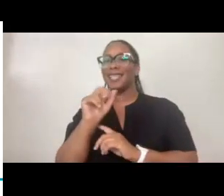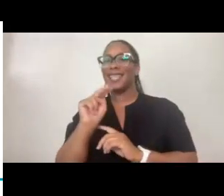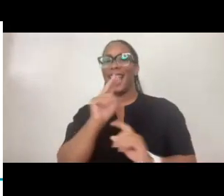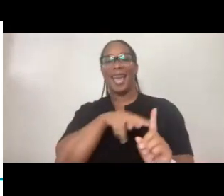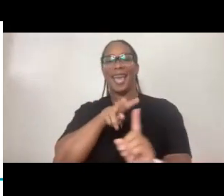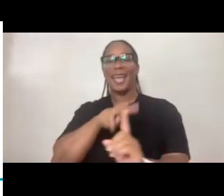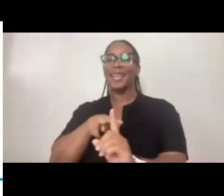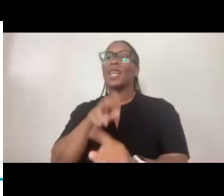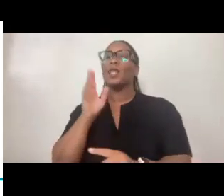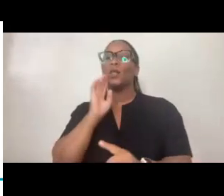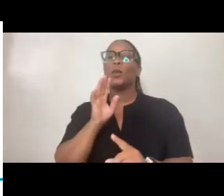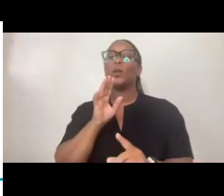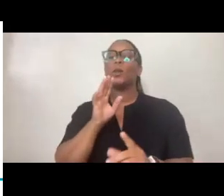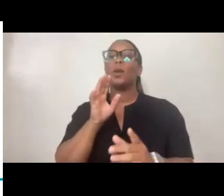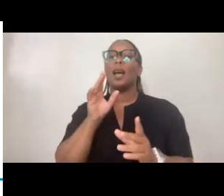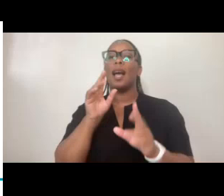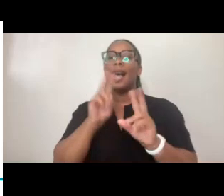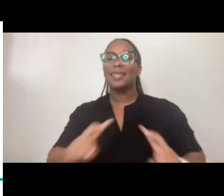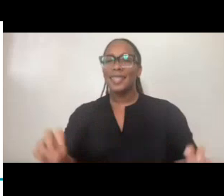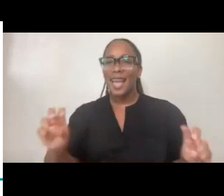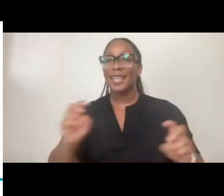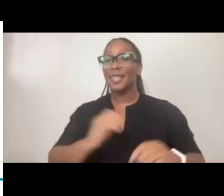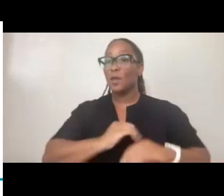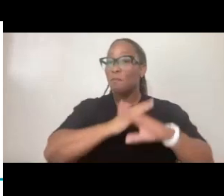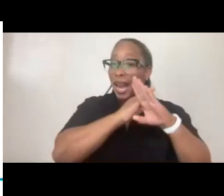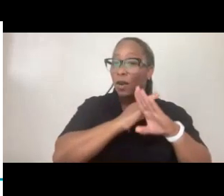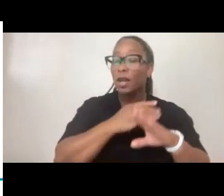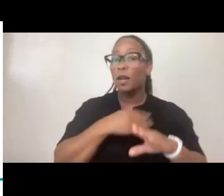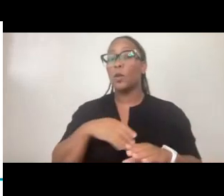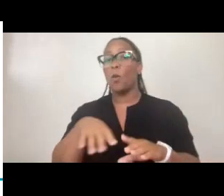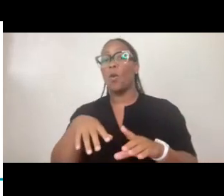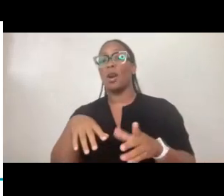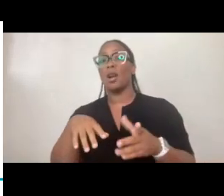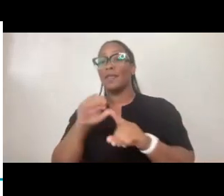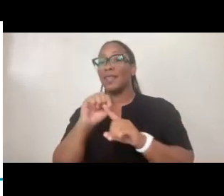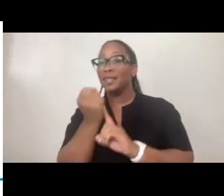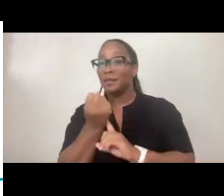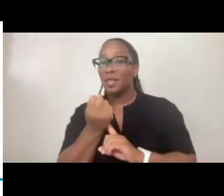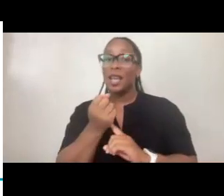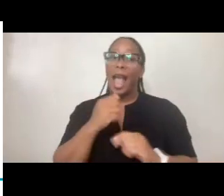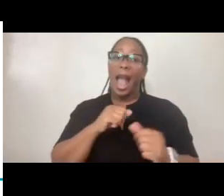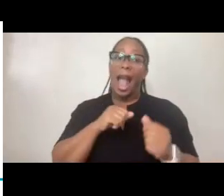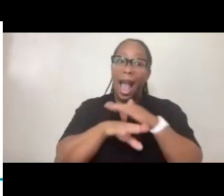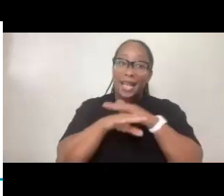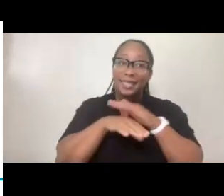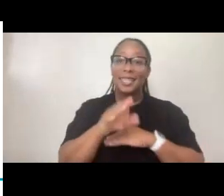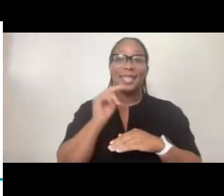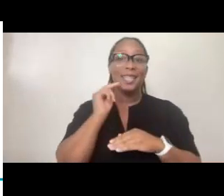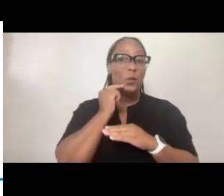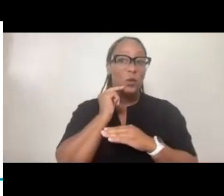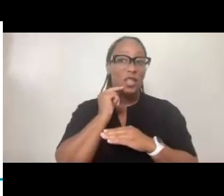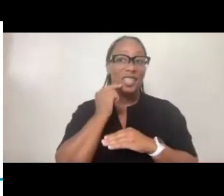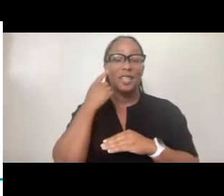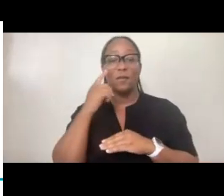Conditions of both barriers and innovative ideas regarding access to transportation and nutrition for older adults across North Carolina.